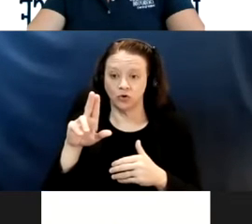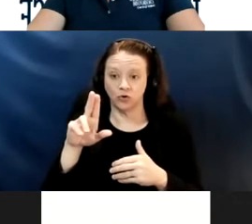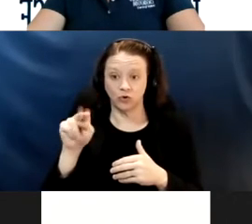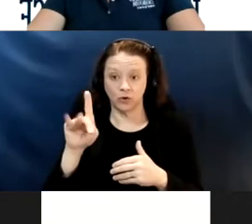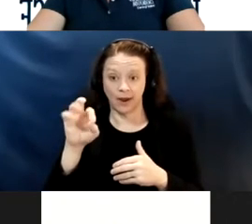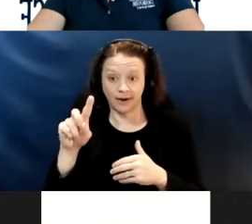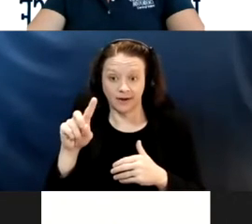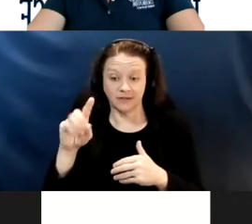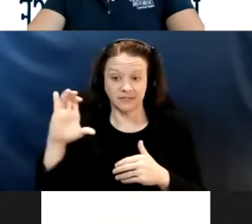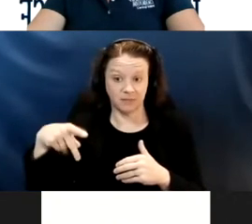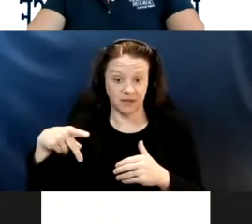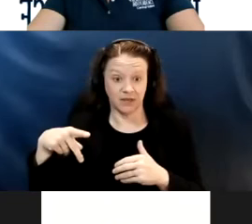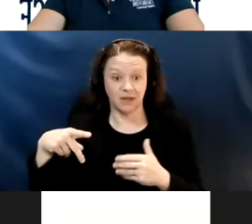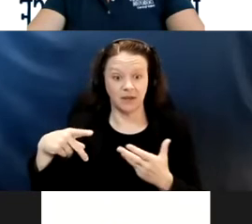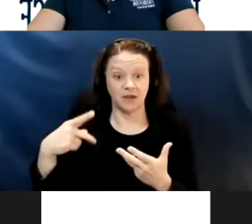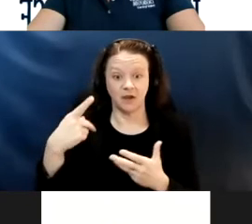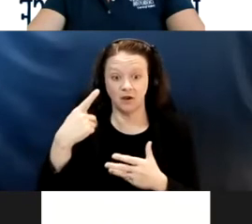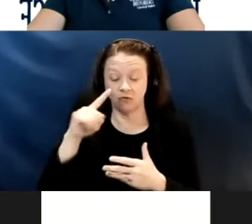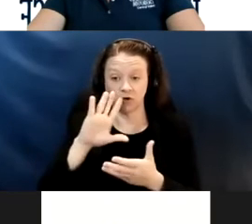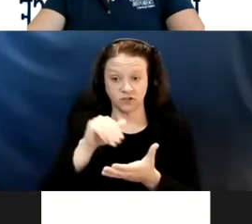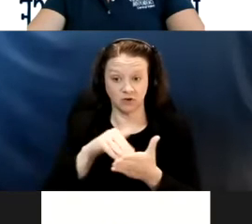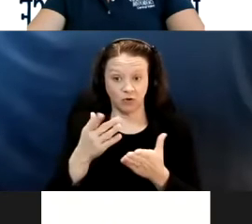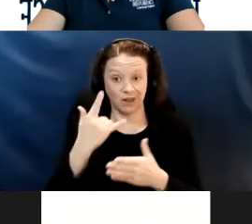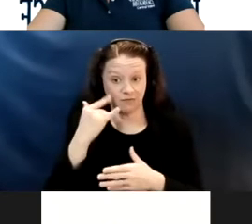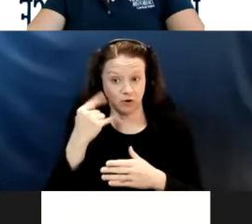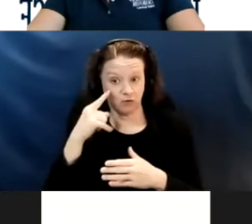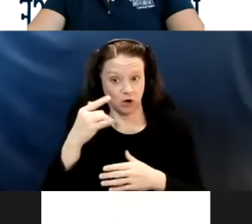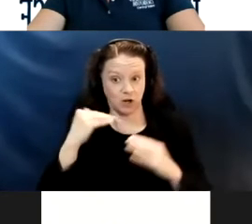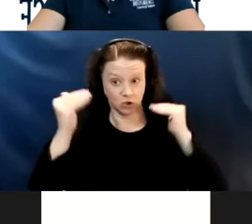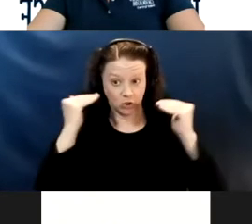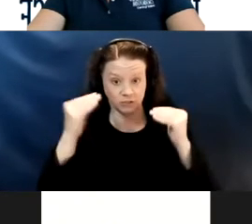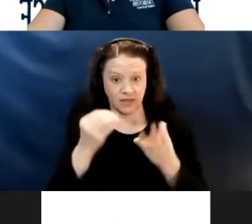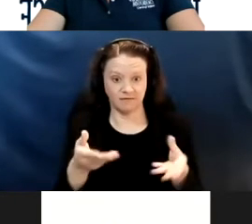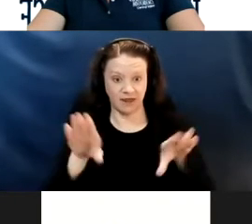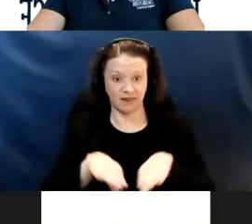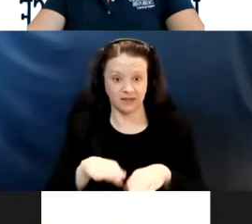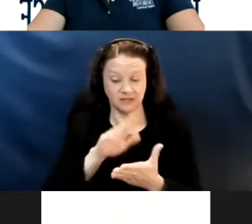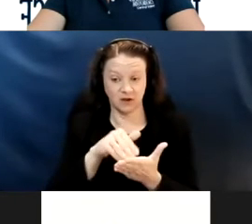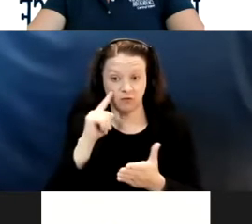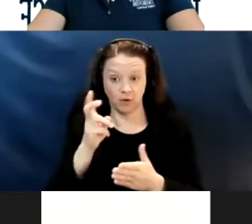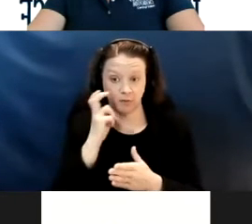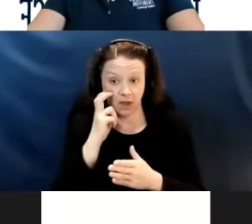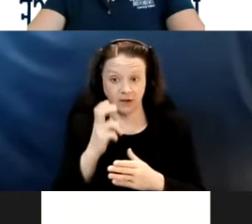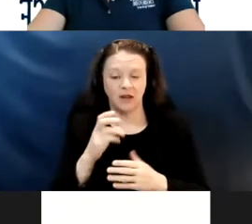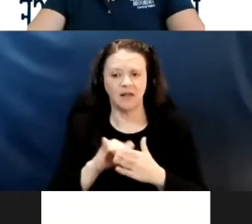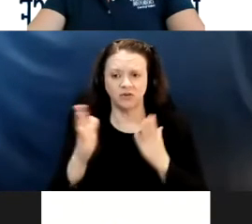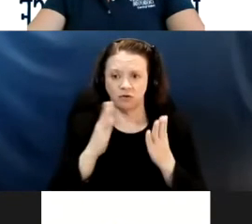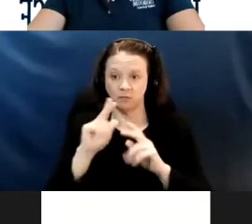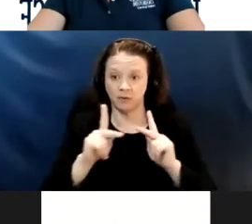and they're for adults. Valley Center for the Blind. And they serve people who are blind and low vision.